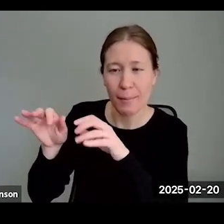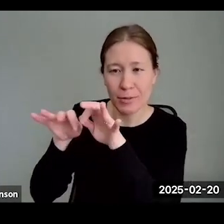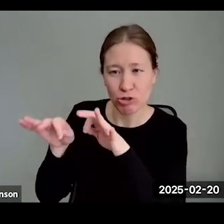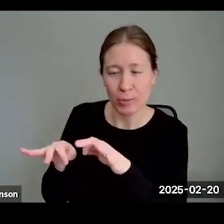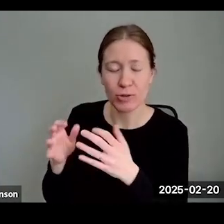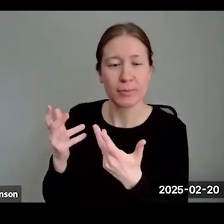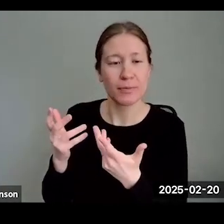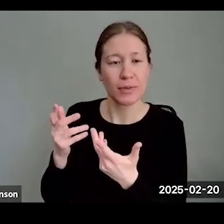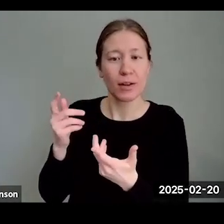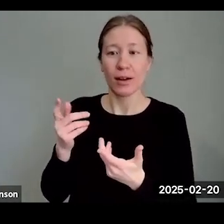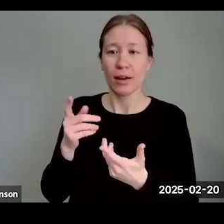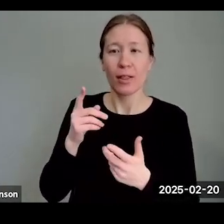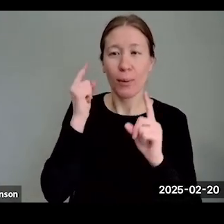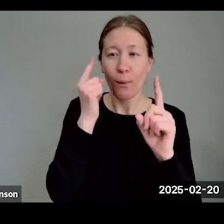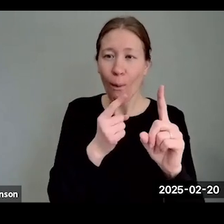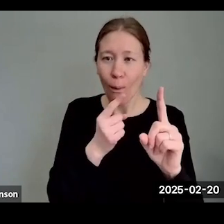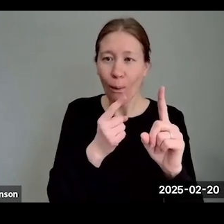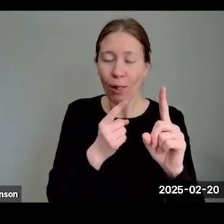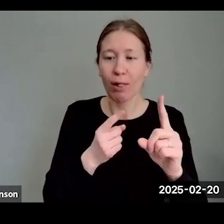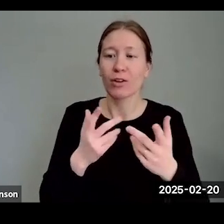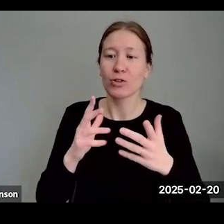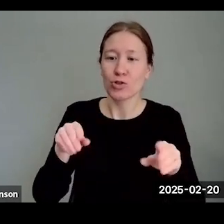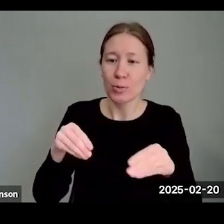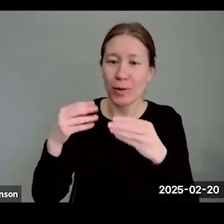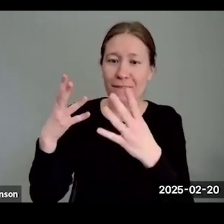rather than one method for accomplishing that outcome.